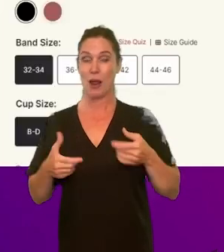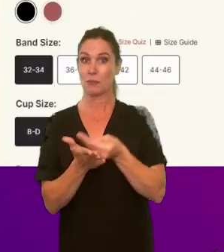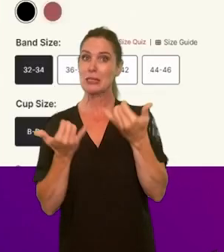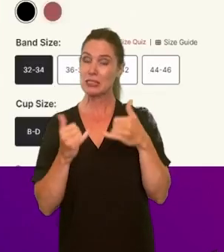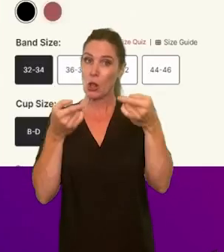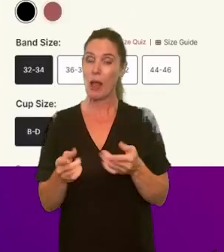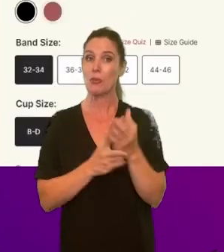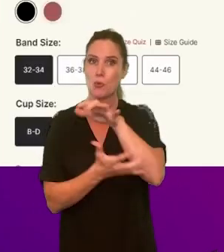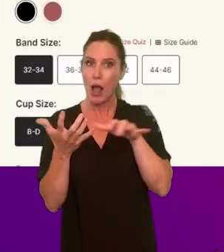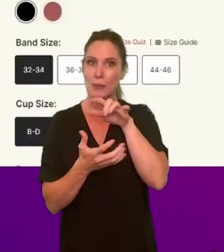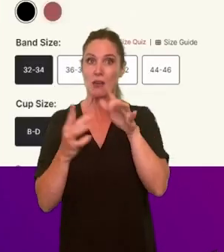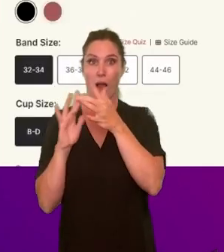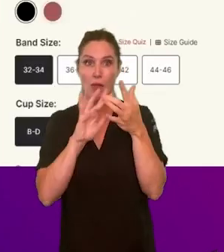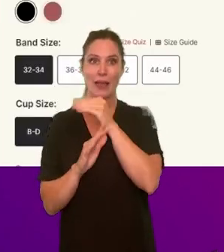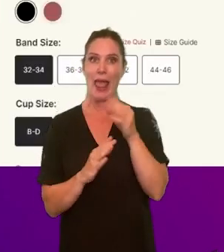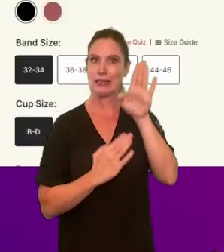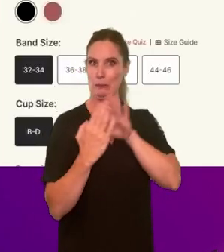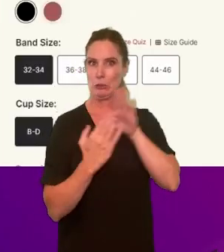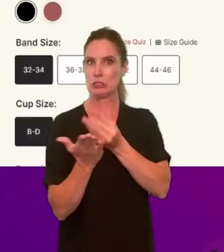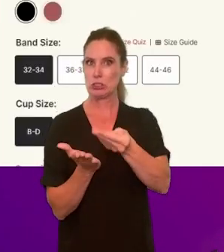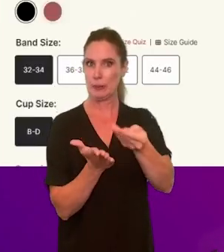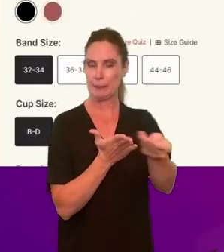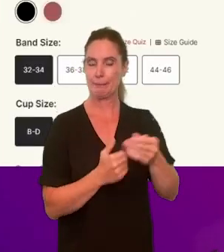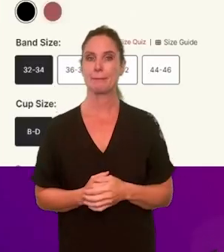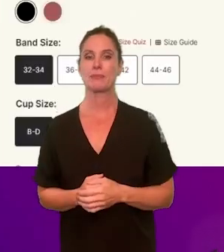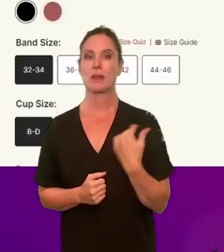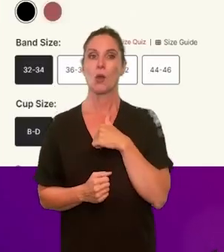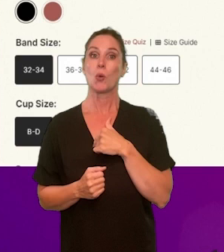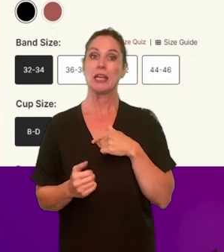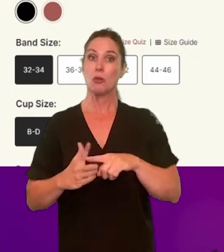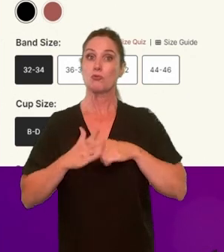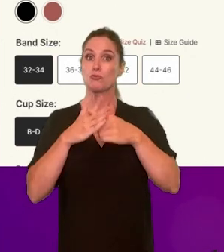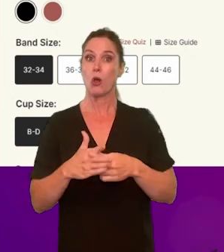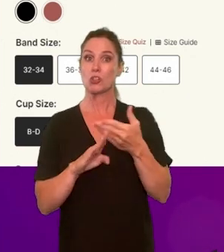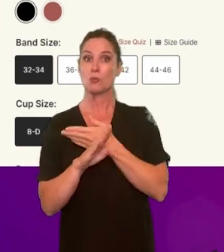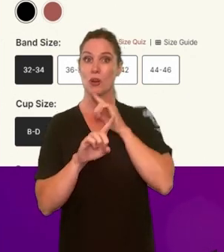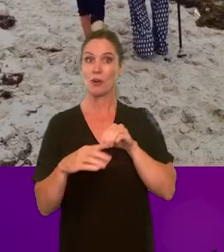We launched with pre-orders in May and already have sales. And we're launching in market at the end of summer.